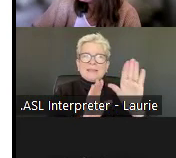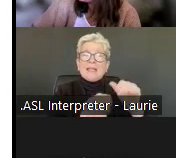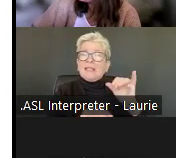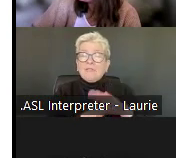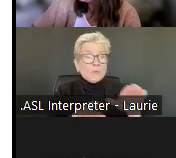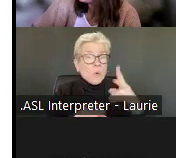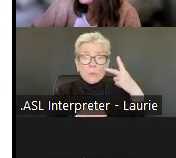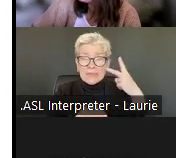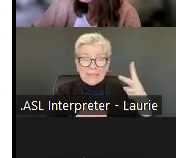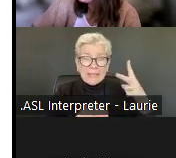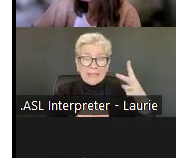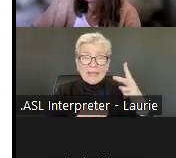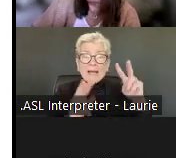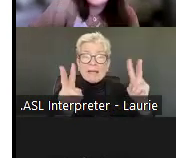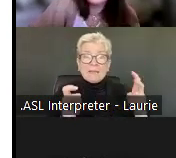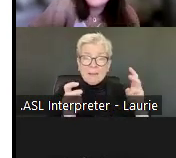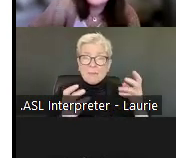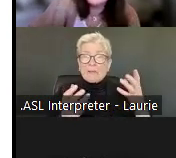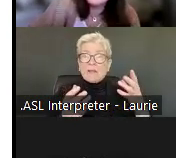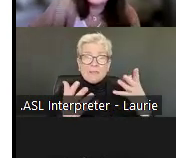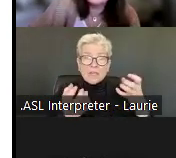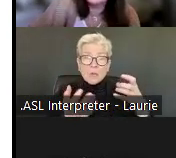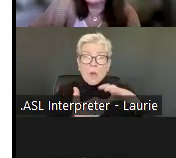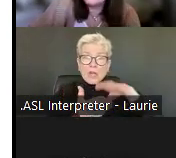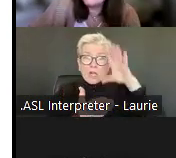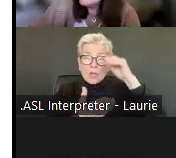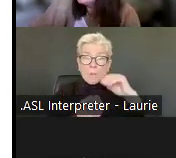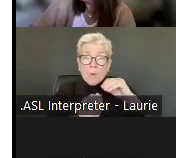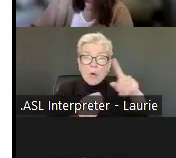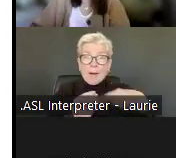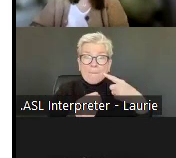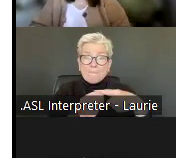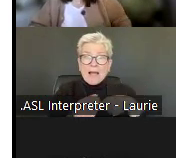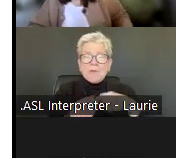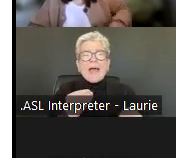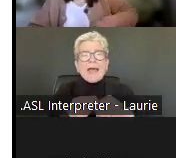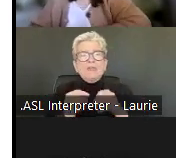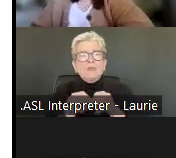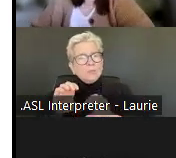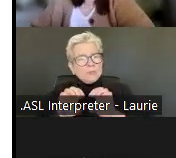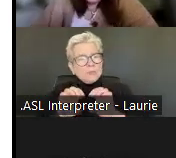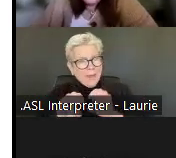to put it into the chat for us, we would also really love to capture any thoughts you have